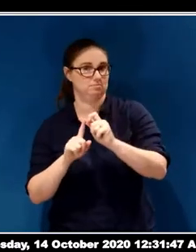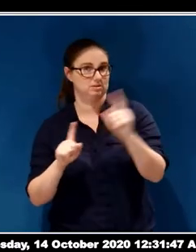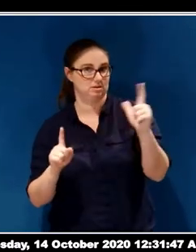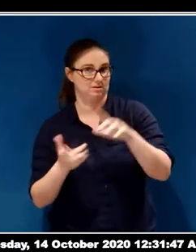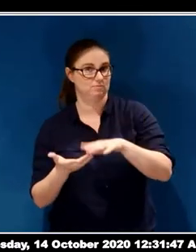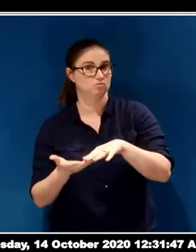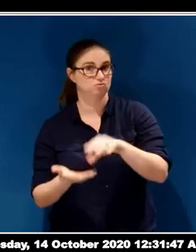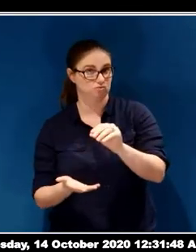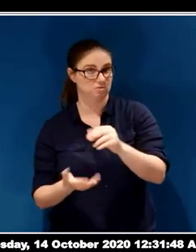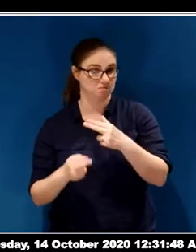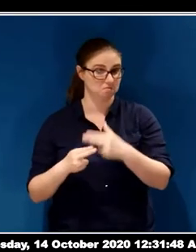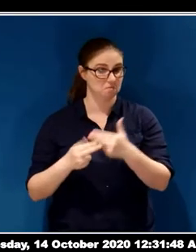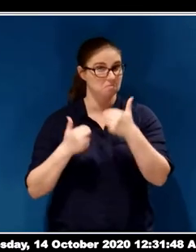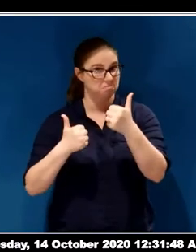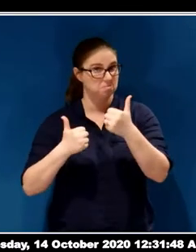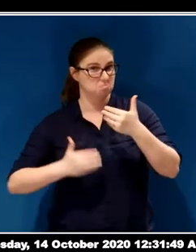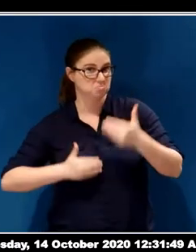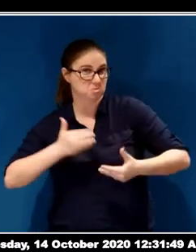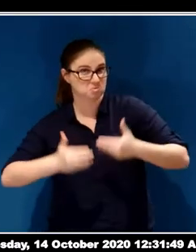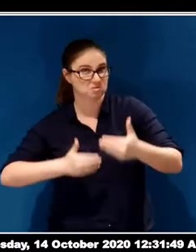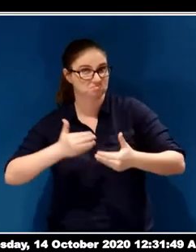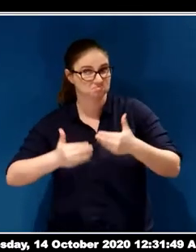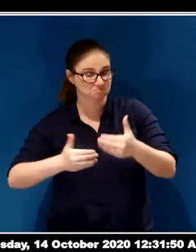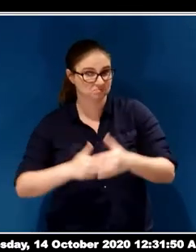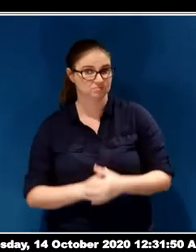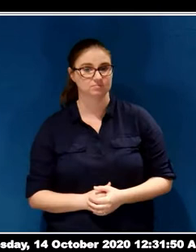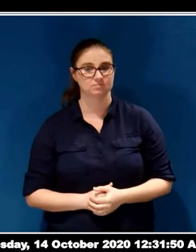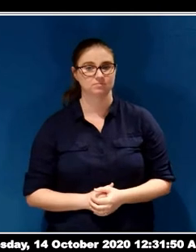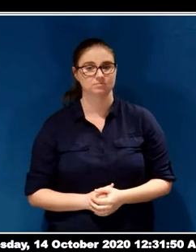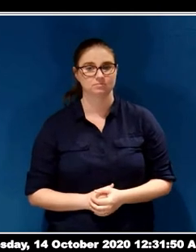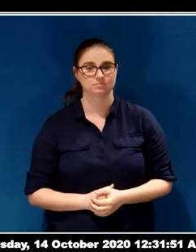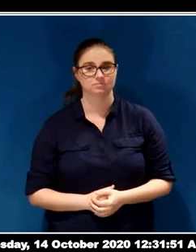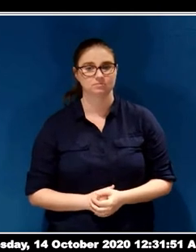possible to avoid referral for any additional intervention.